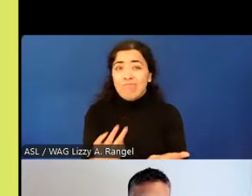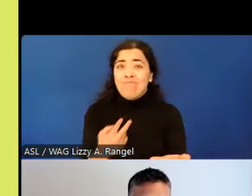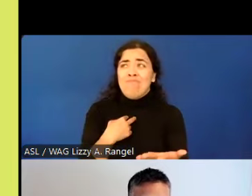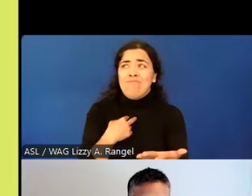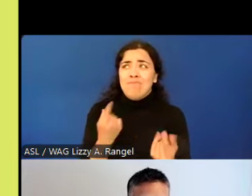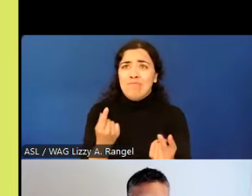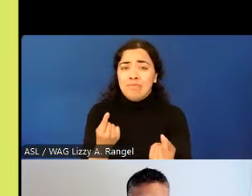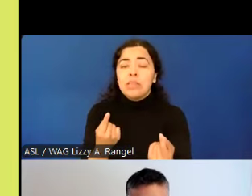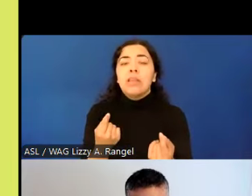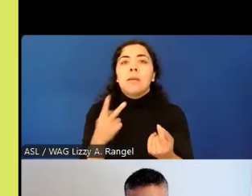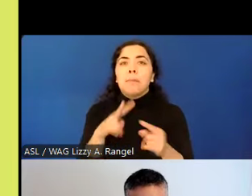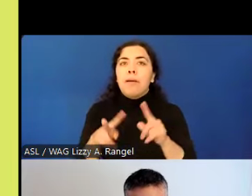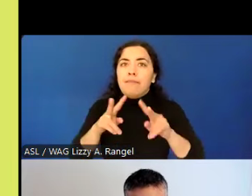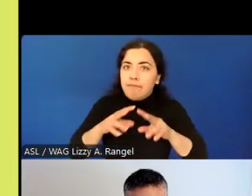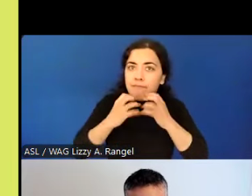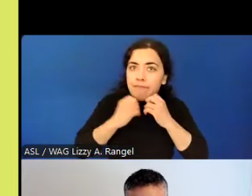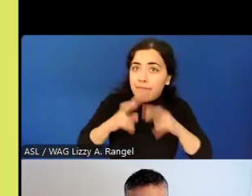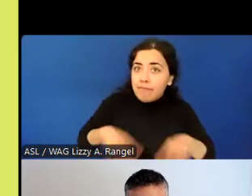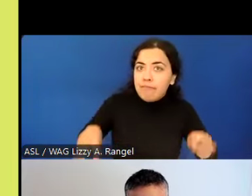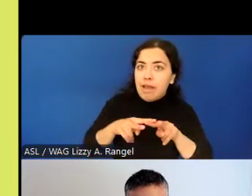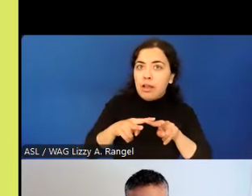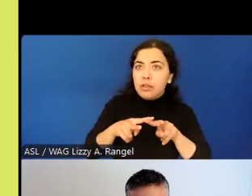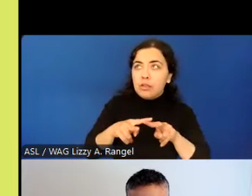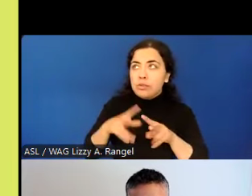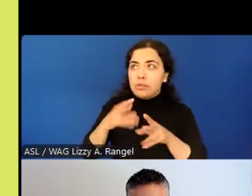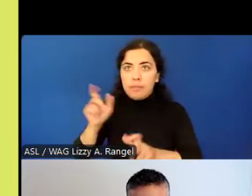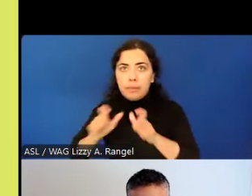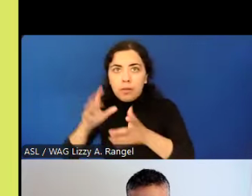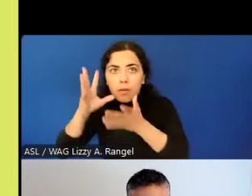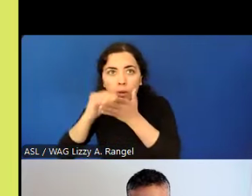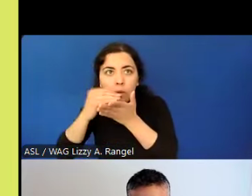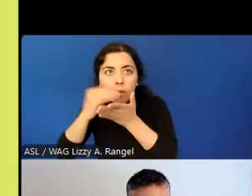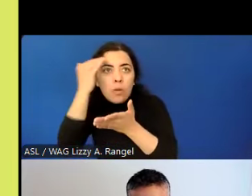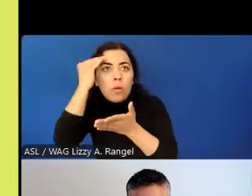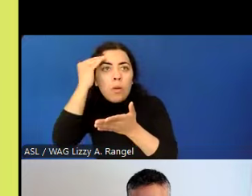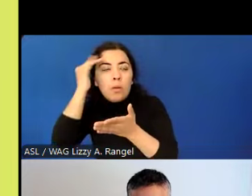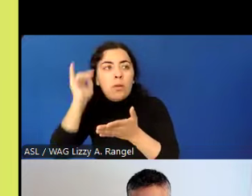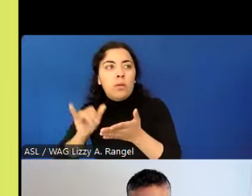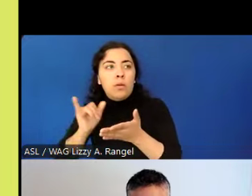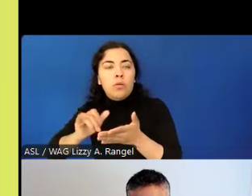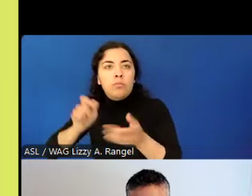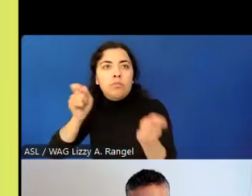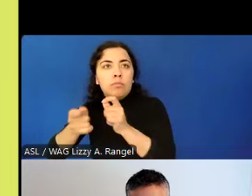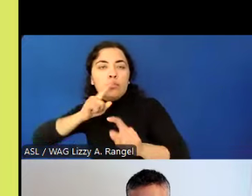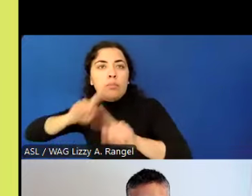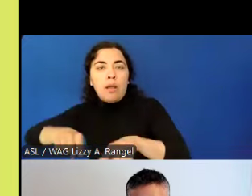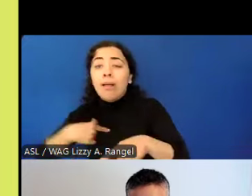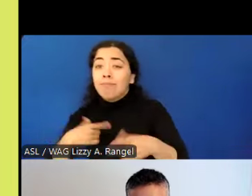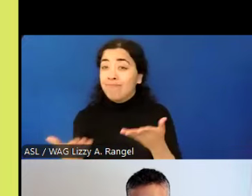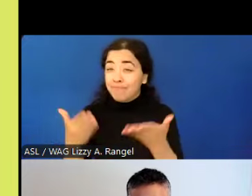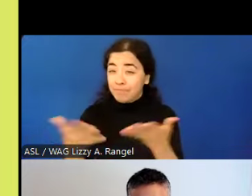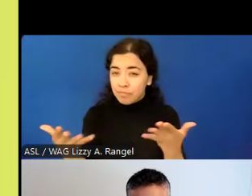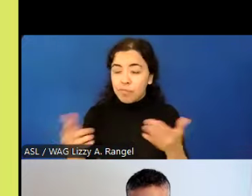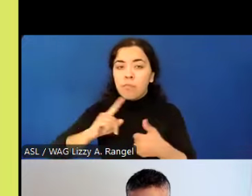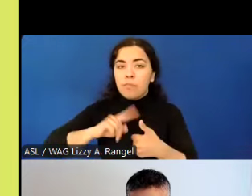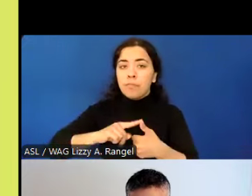informed responses. This is what I suggest, number one, we prioritize disability justice